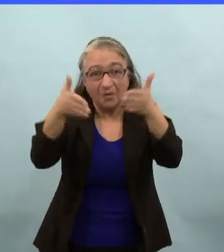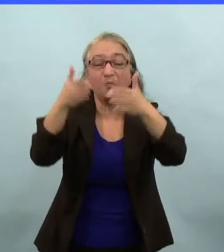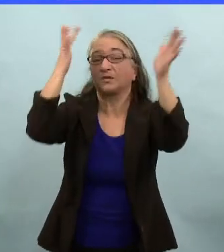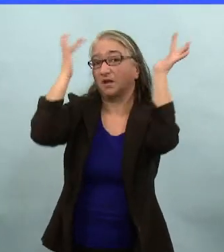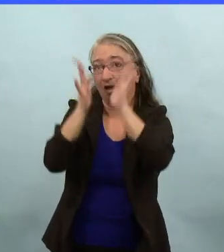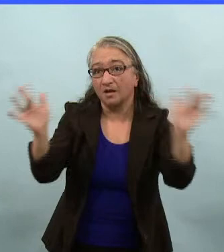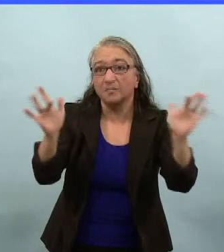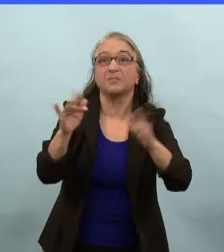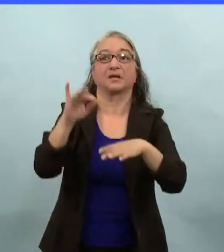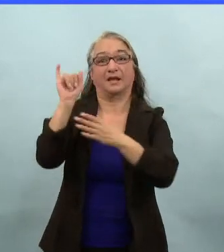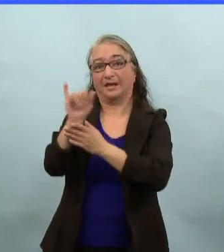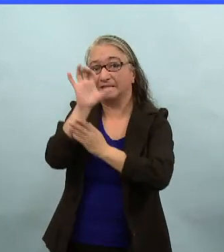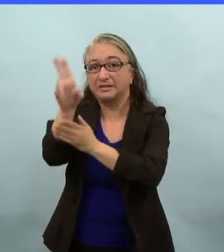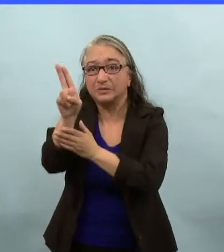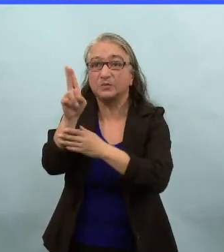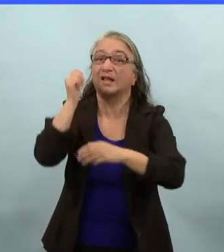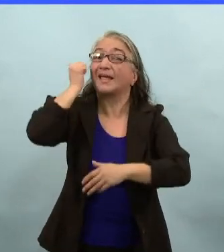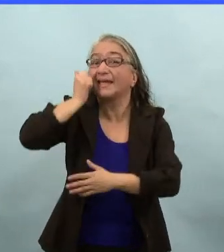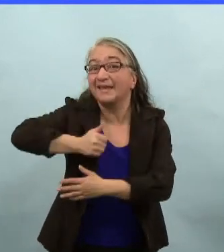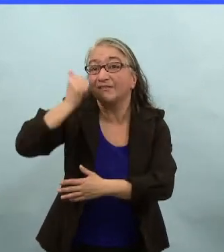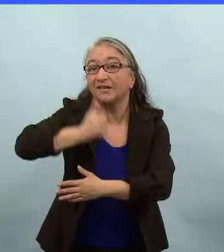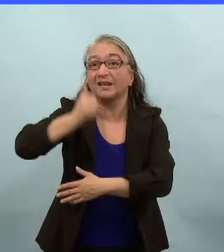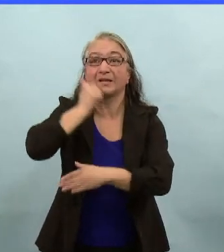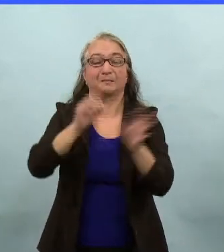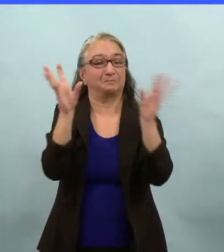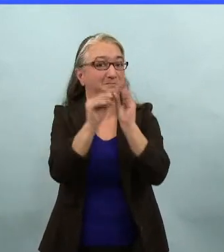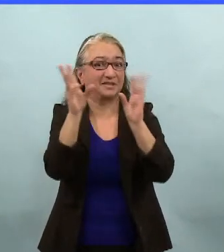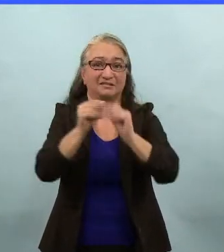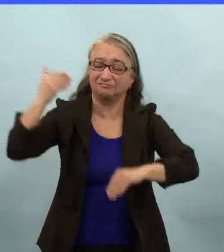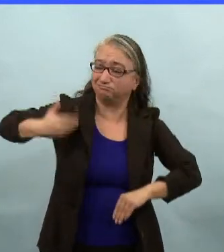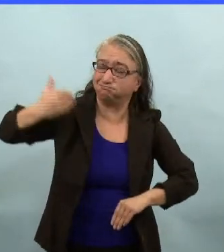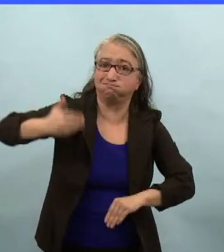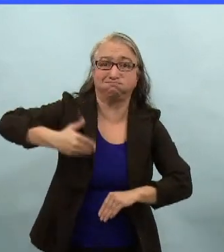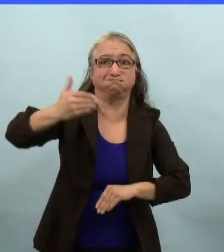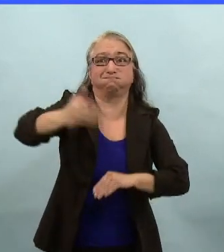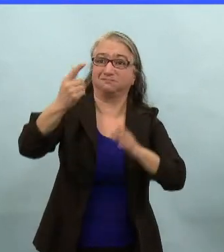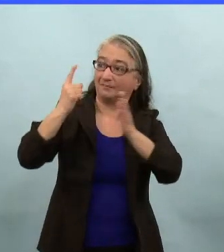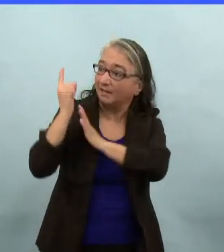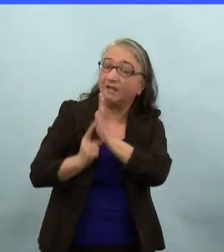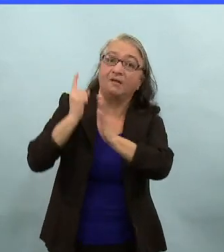on a daily hourly basis perhaps when we go back upstairs after this press conference there will be